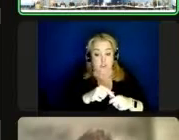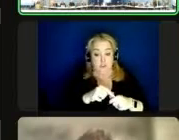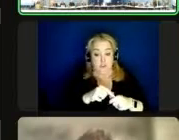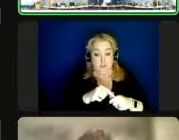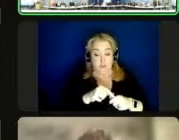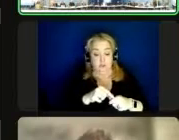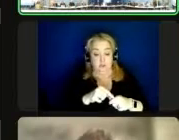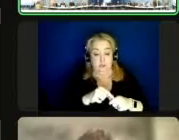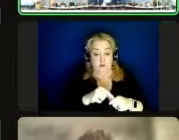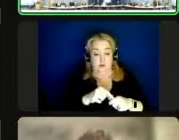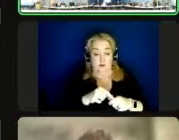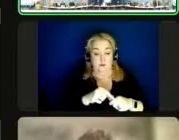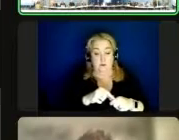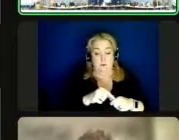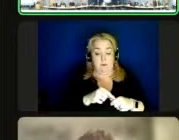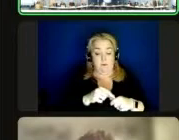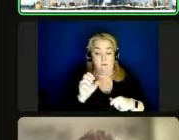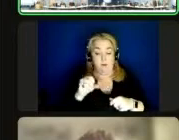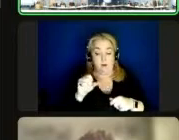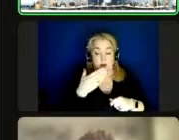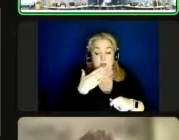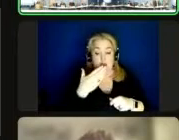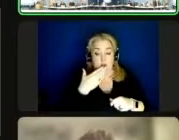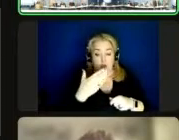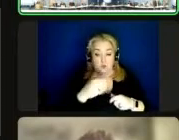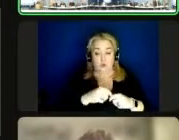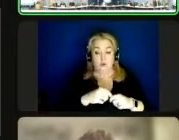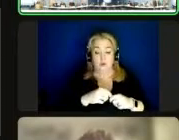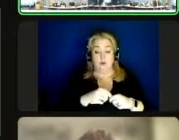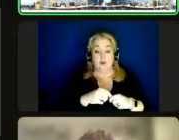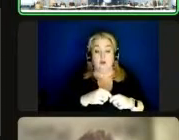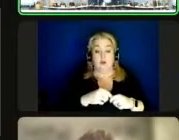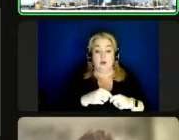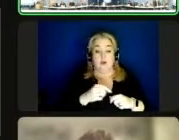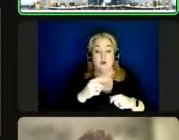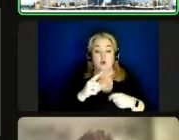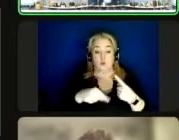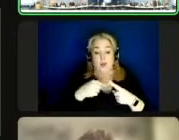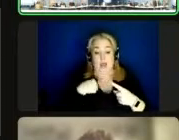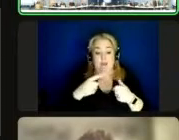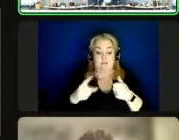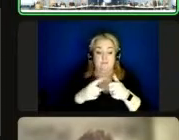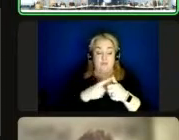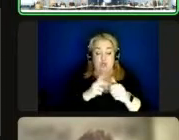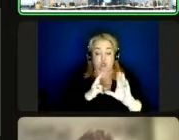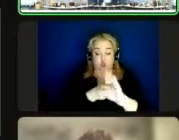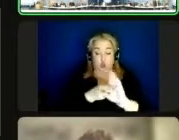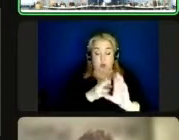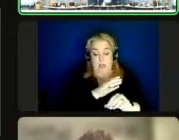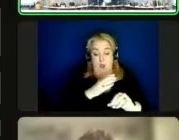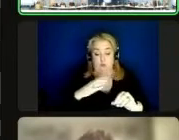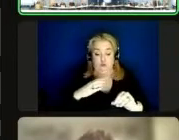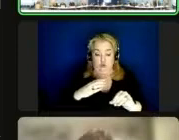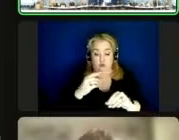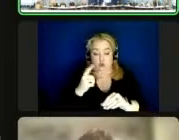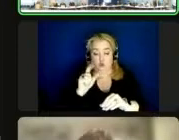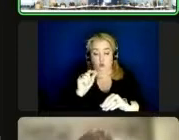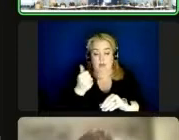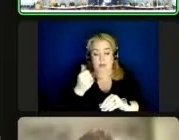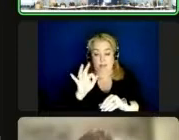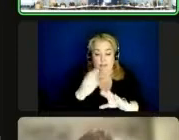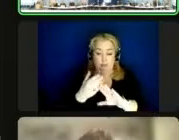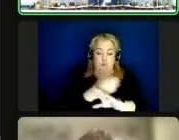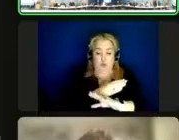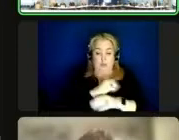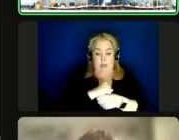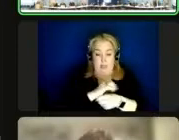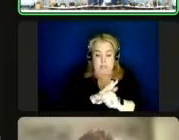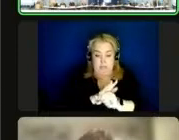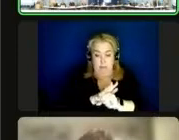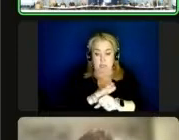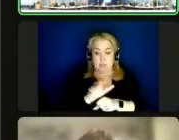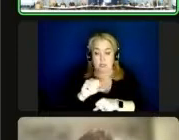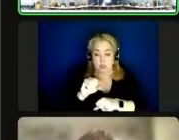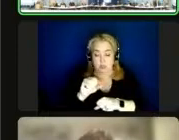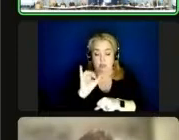BY 2013 THAT STEP CARDBOARD.